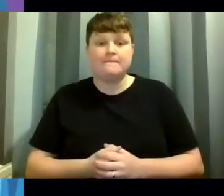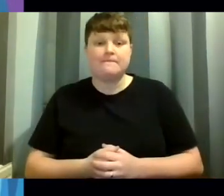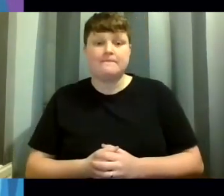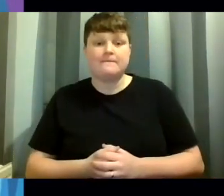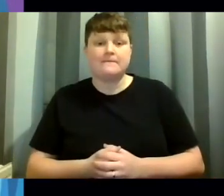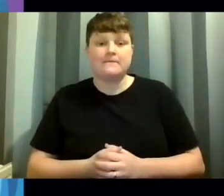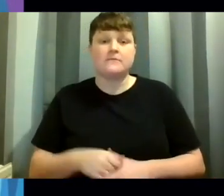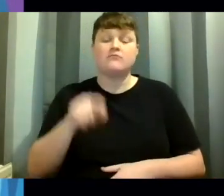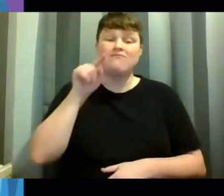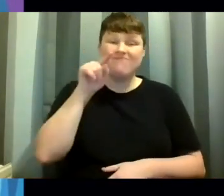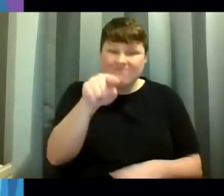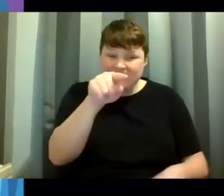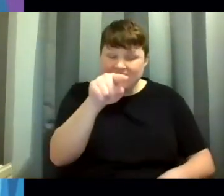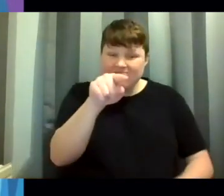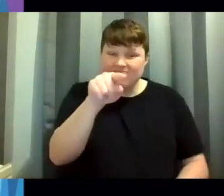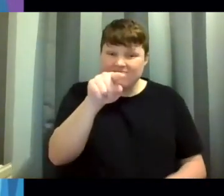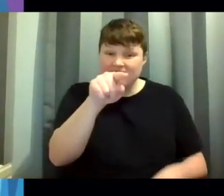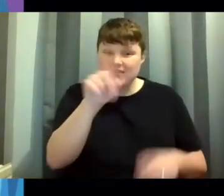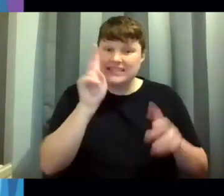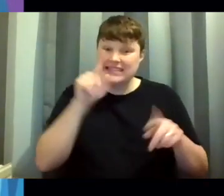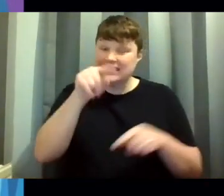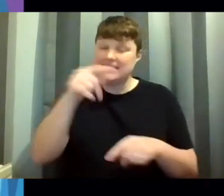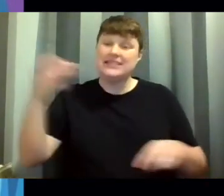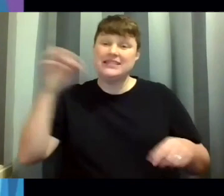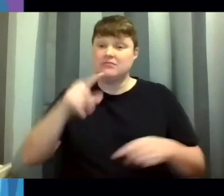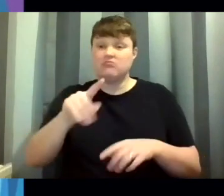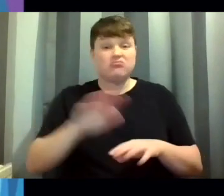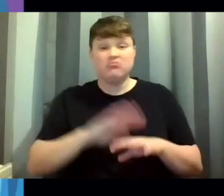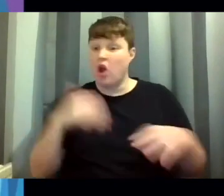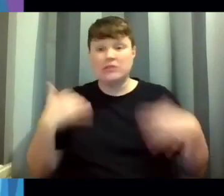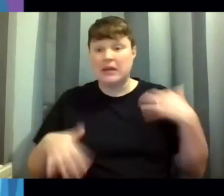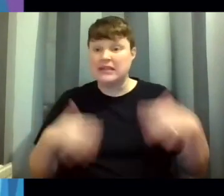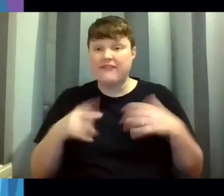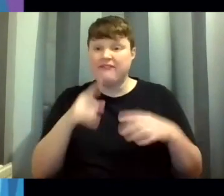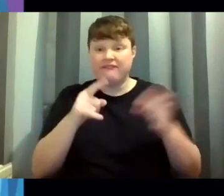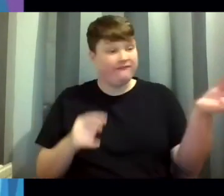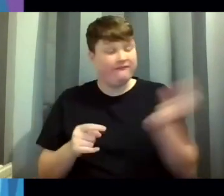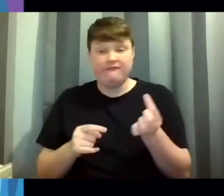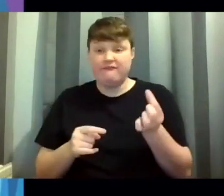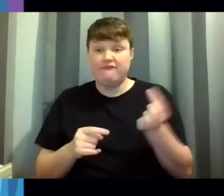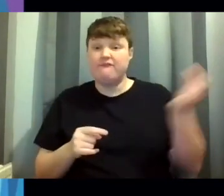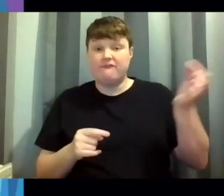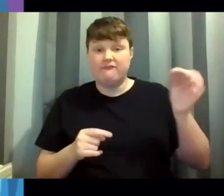This particular probe we have has very inexpensive disposable tips. All the expensive parts are in